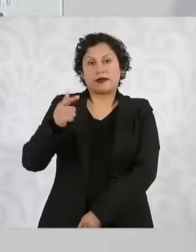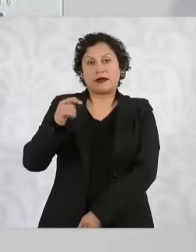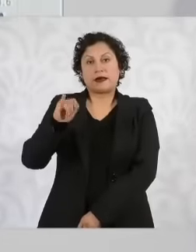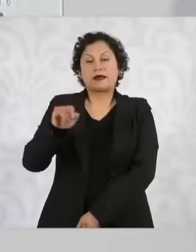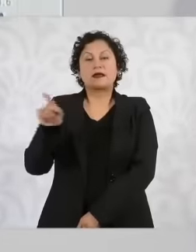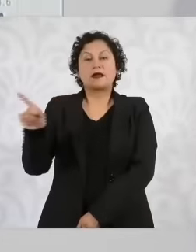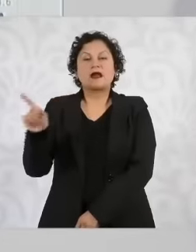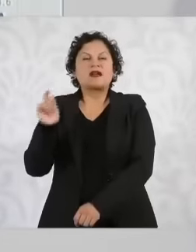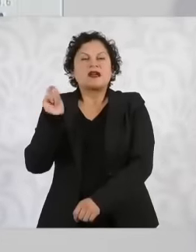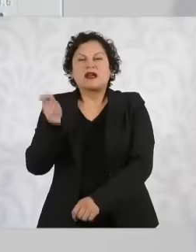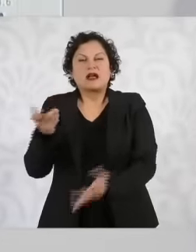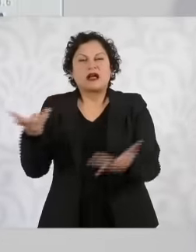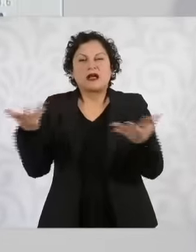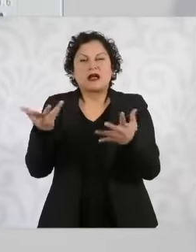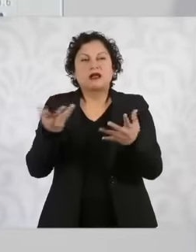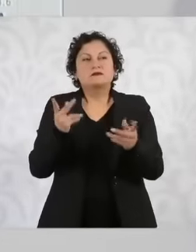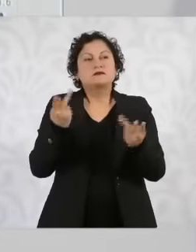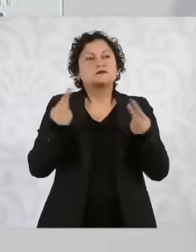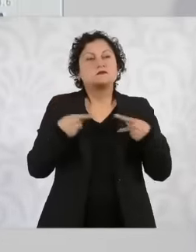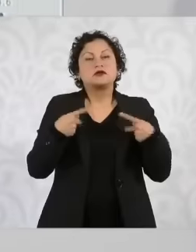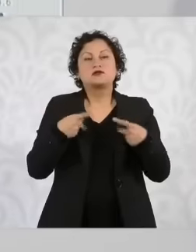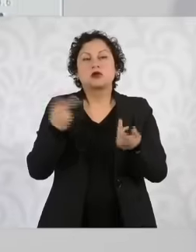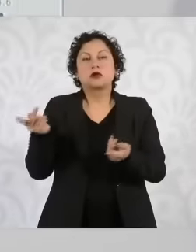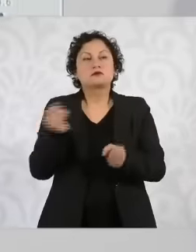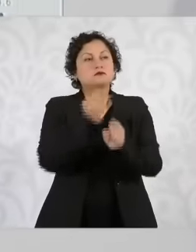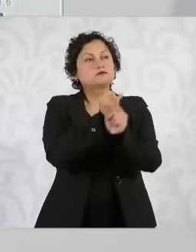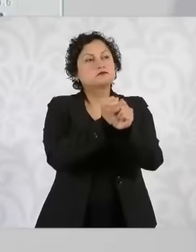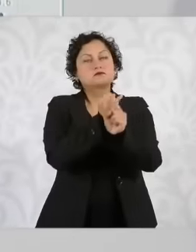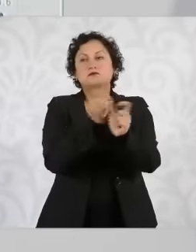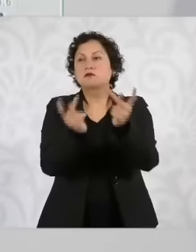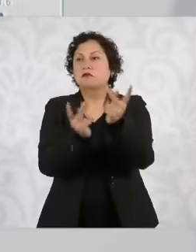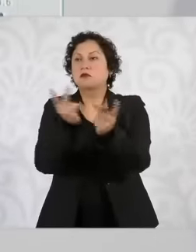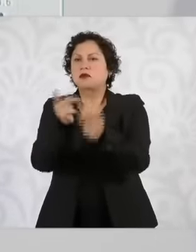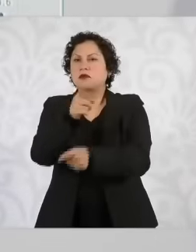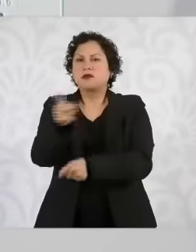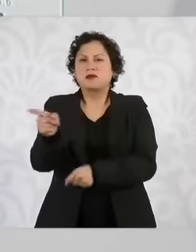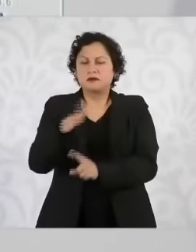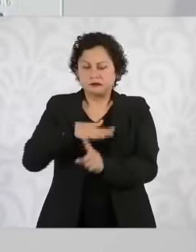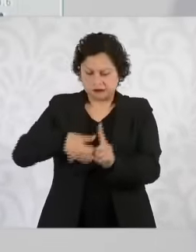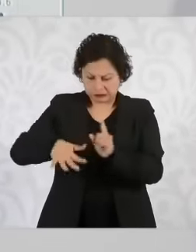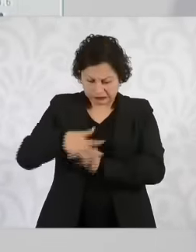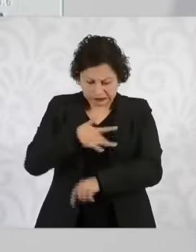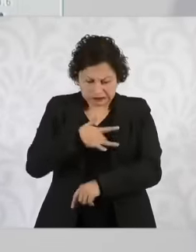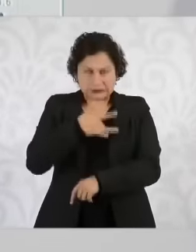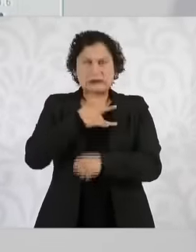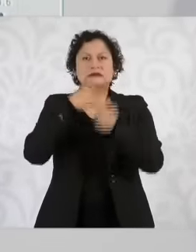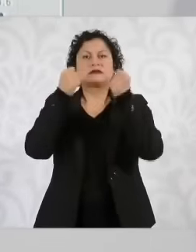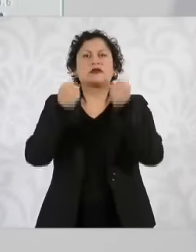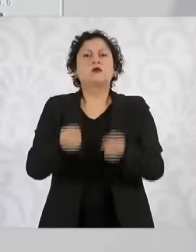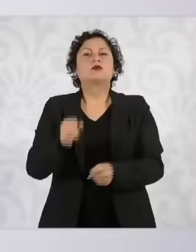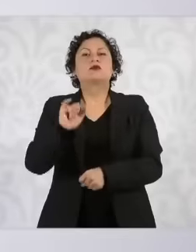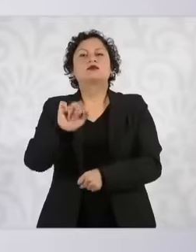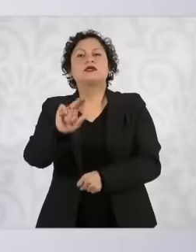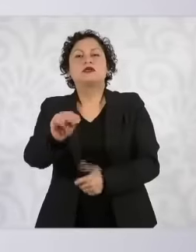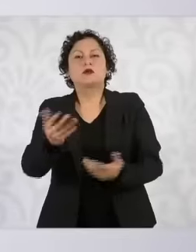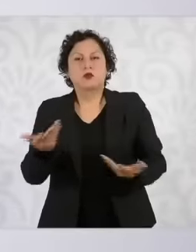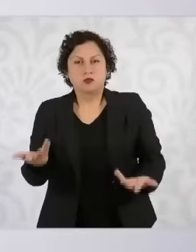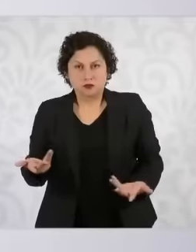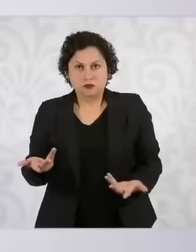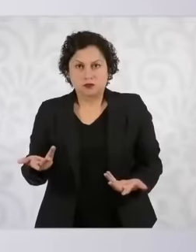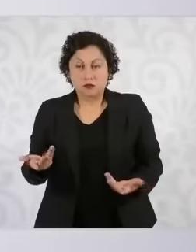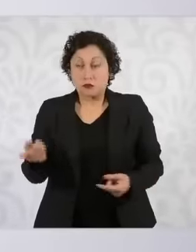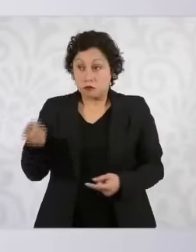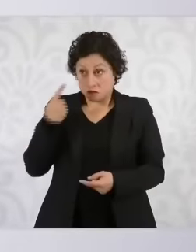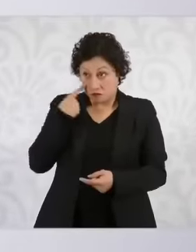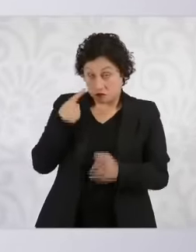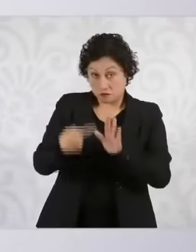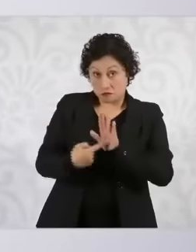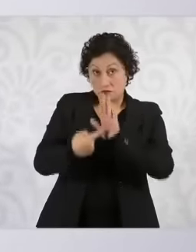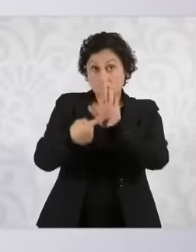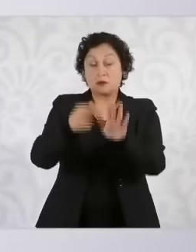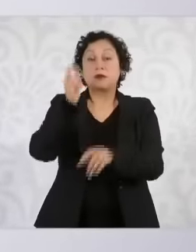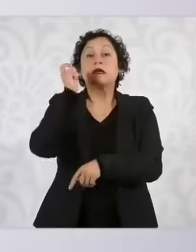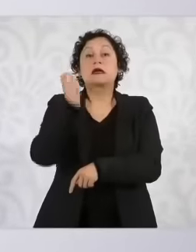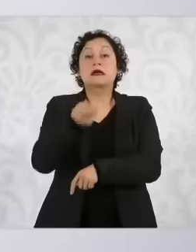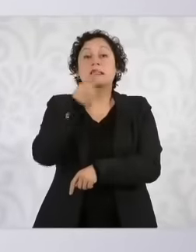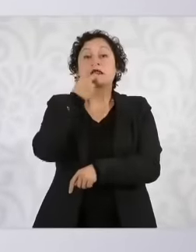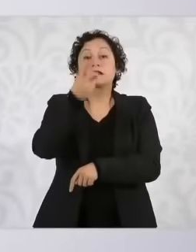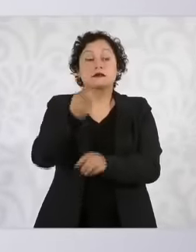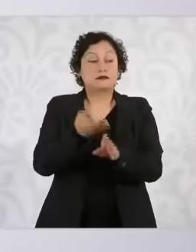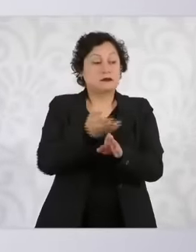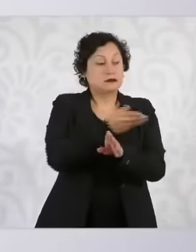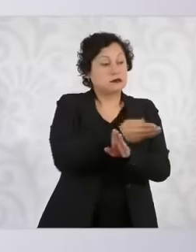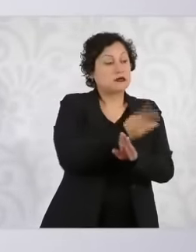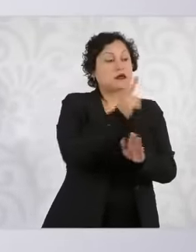country people feel safer now than in 2018 it is more than